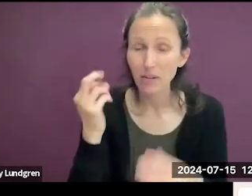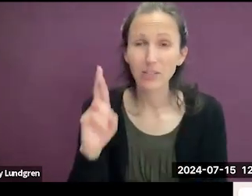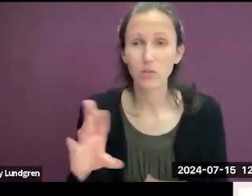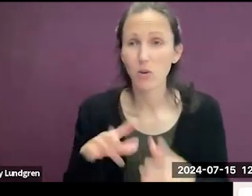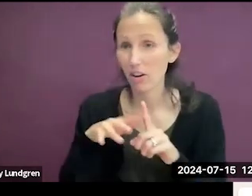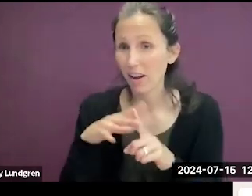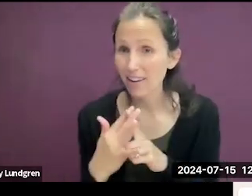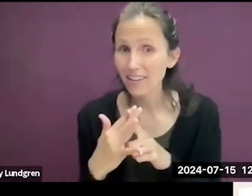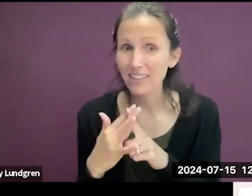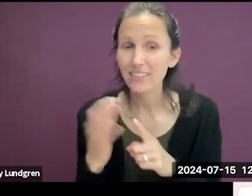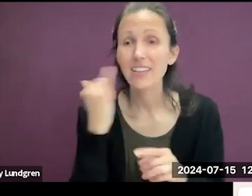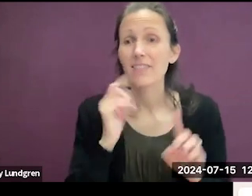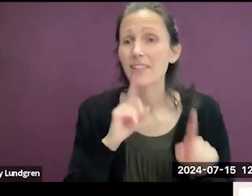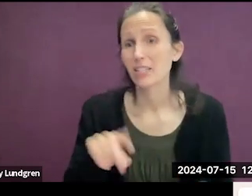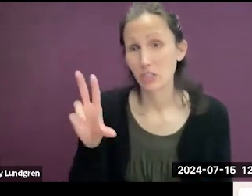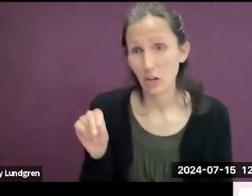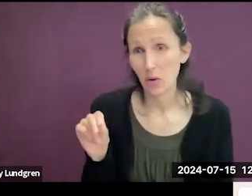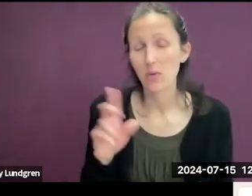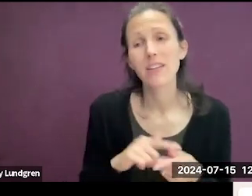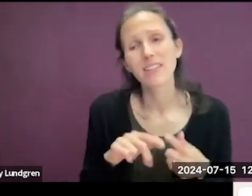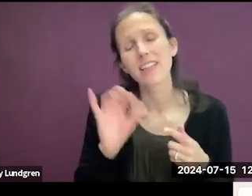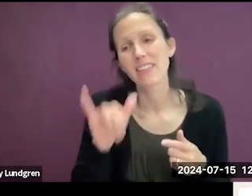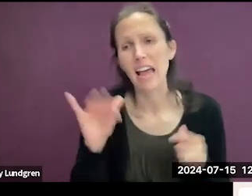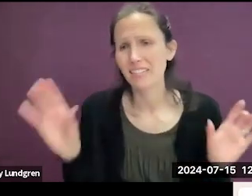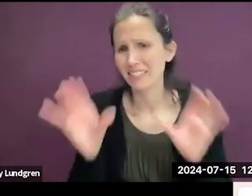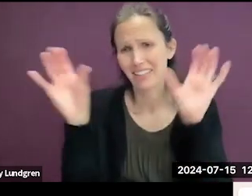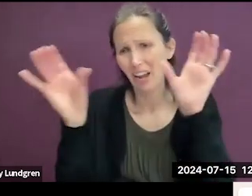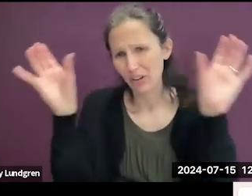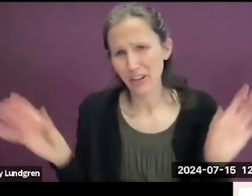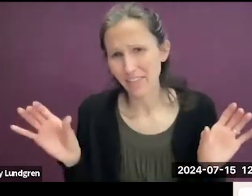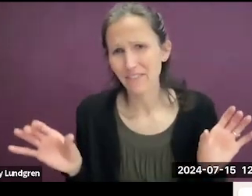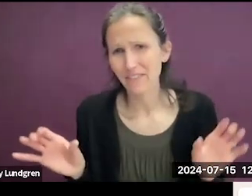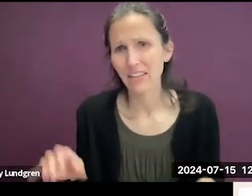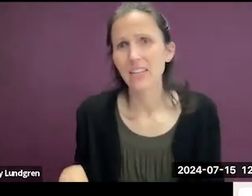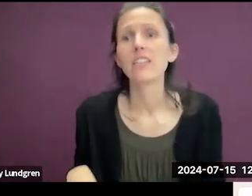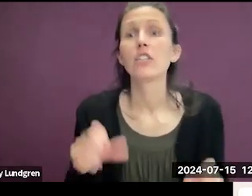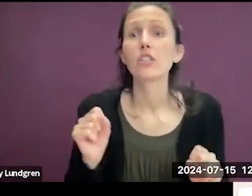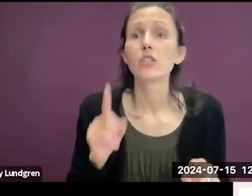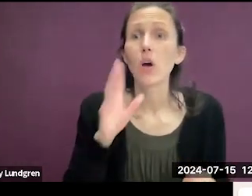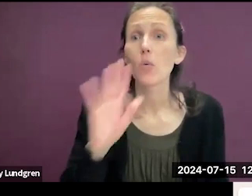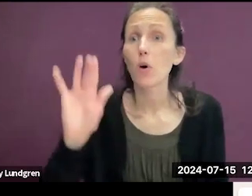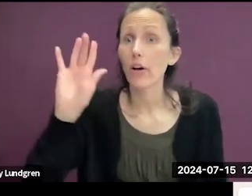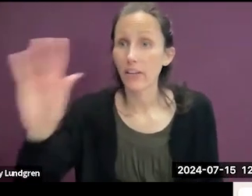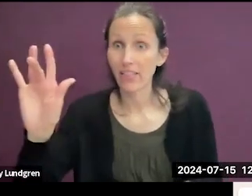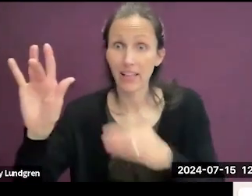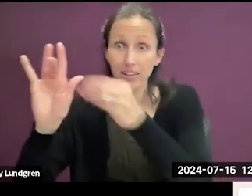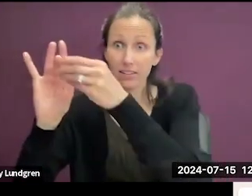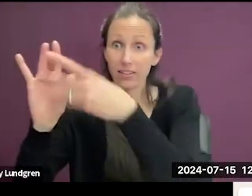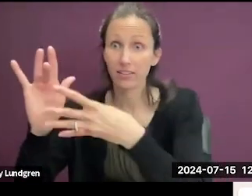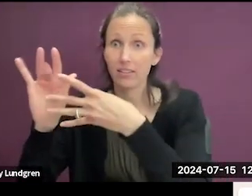If the answer is no, this is decorative. So let's go ahead over here. We'll click on the item that's missing alt-text,